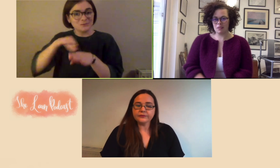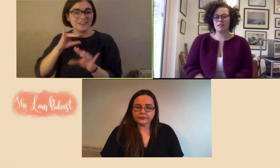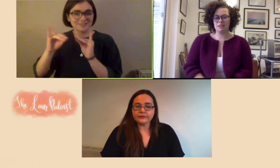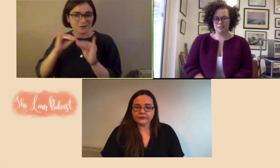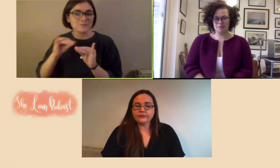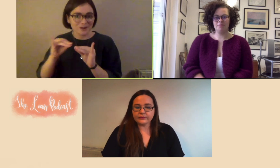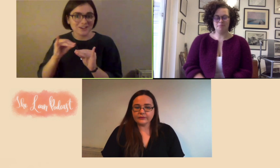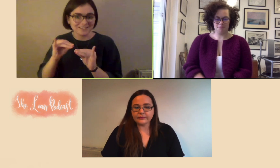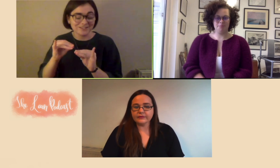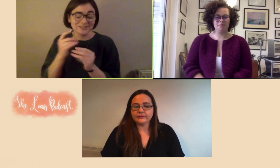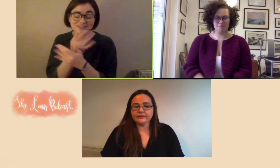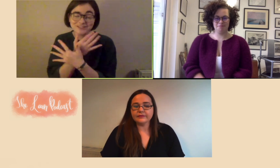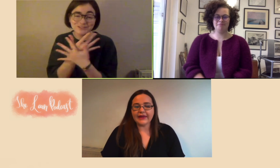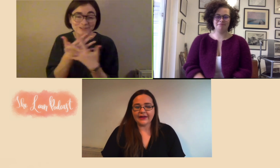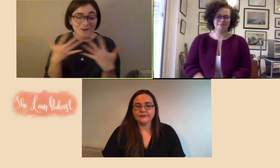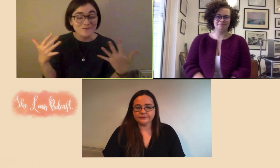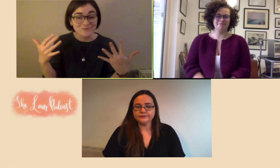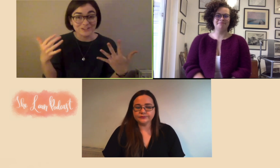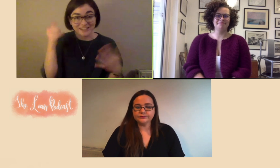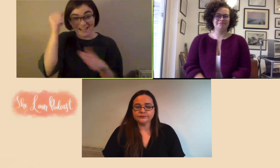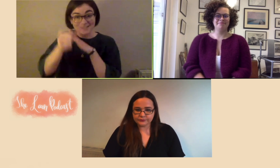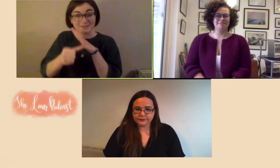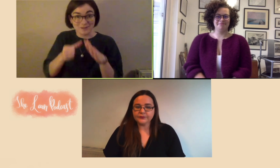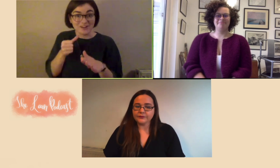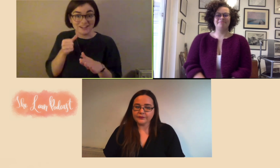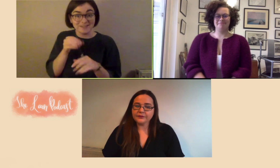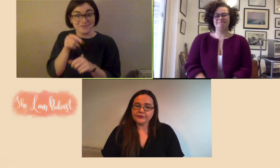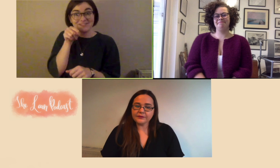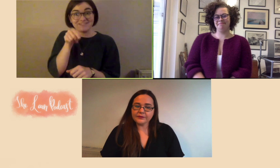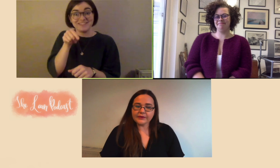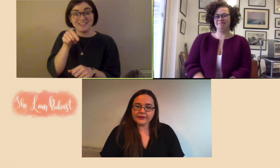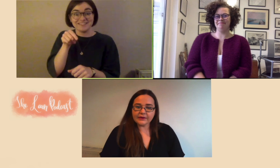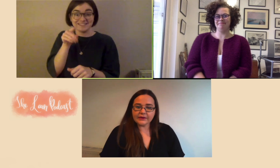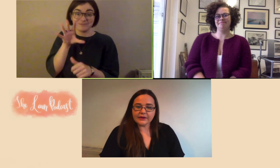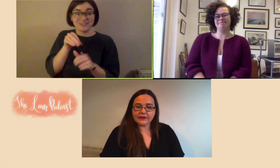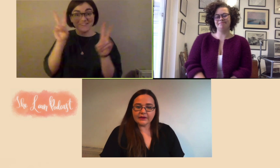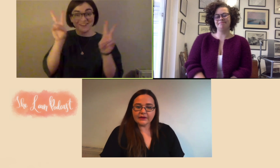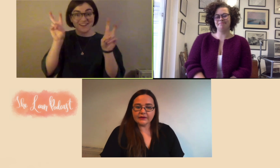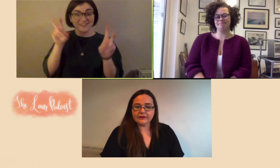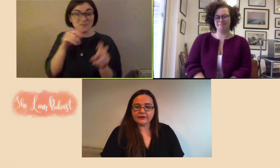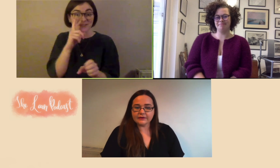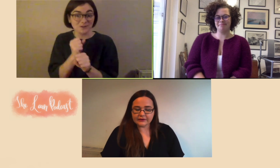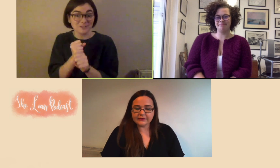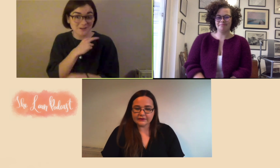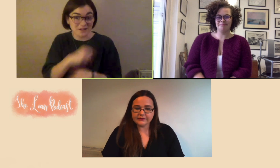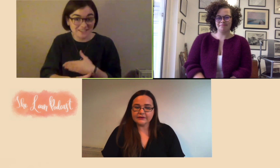and also organizing interpreters and briefing them. So you've got so much experience to do with this topic